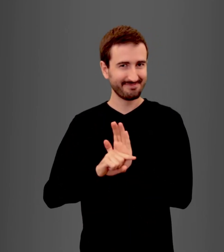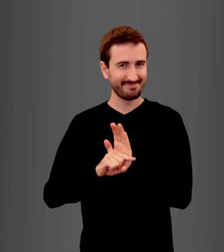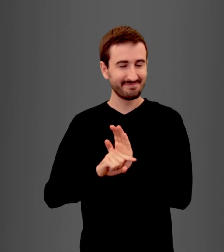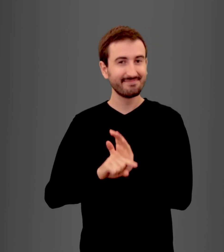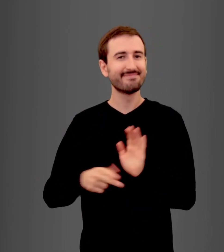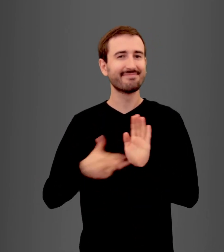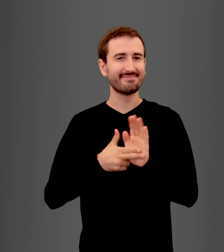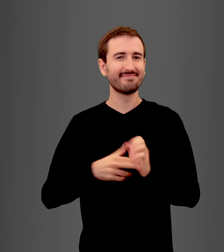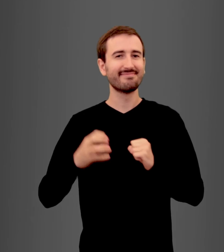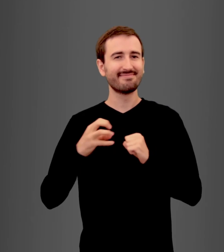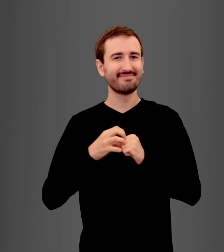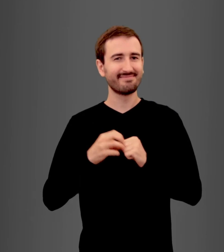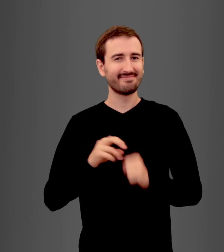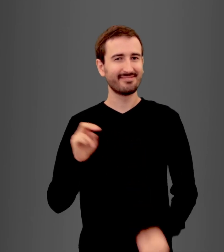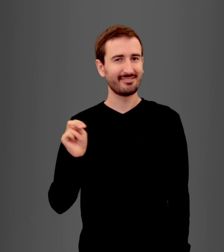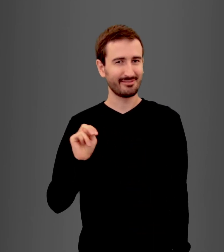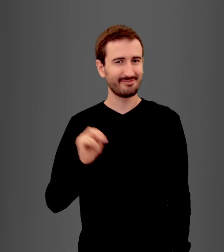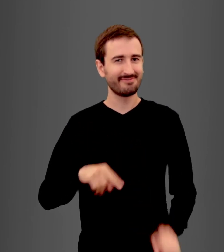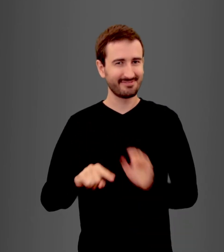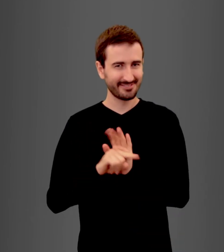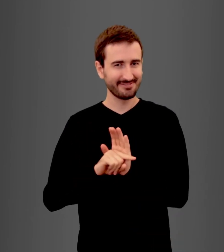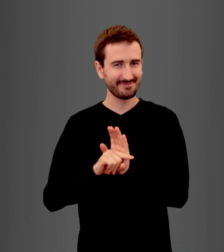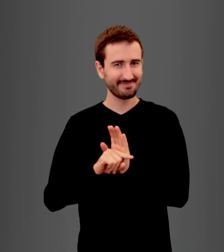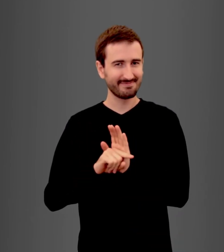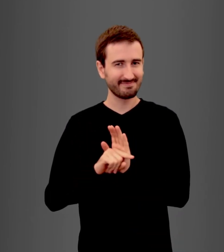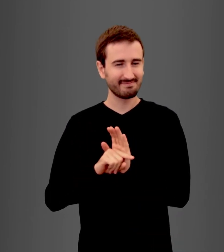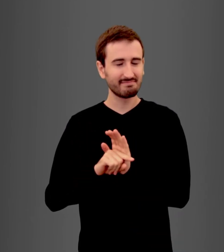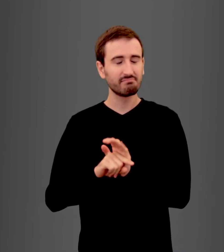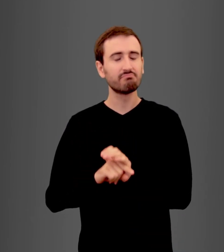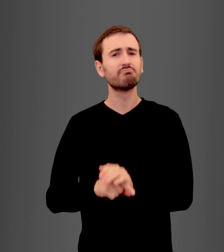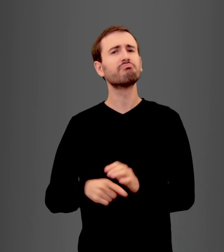resulting in what is known as a negatively-charged nitrogen-vacancy center.